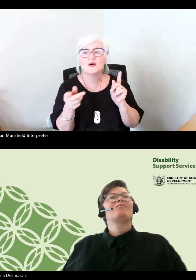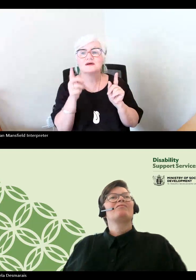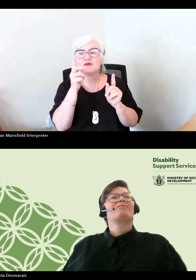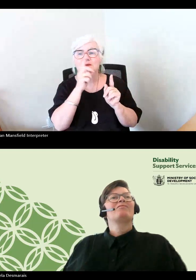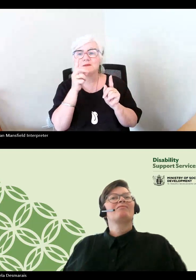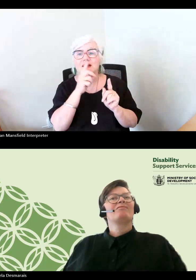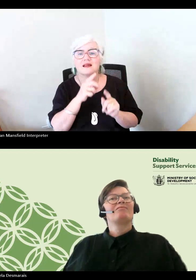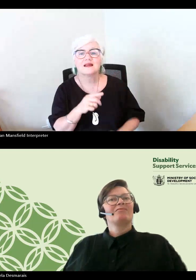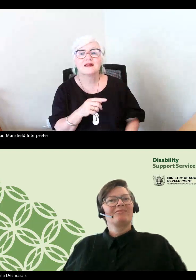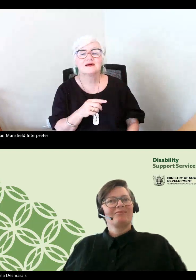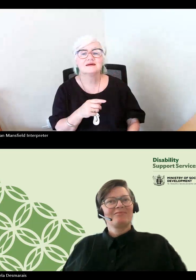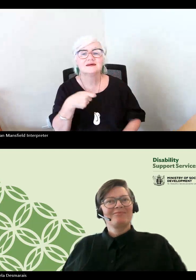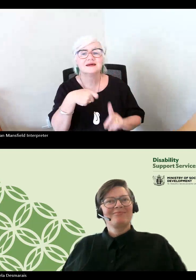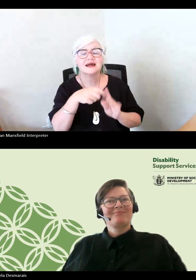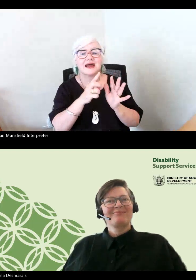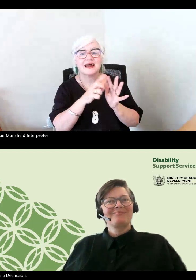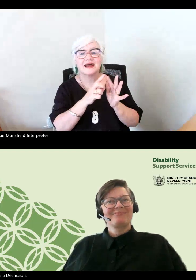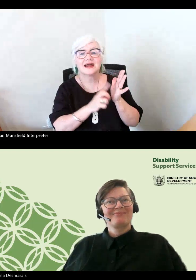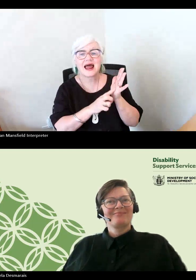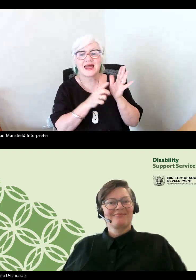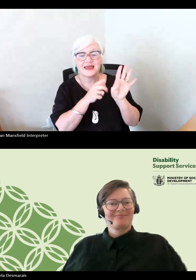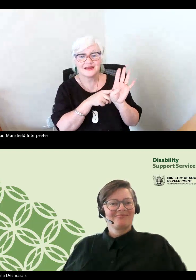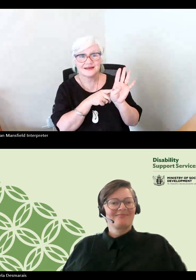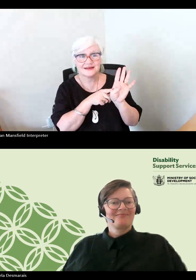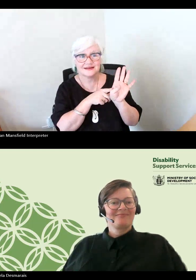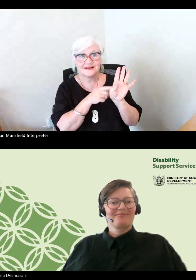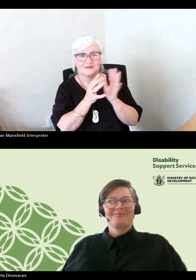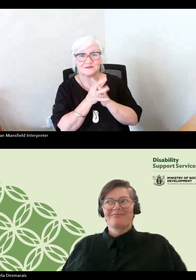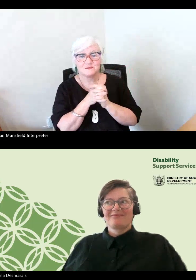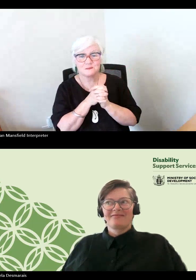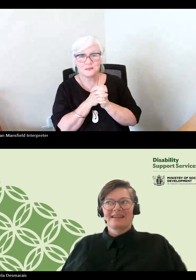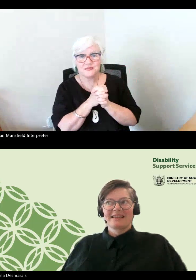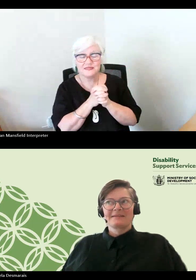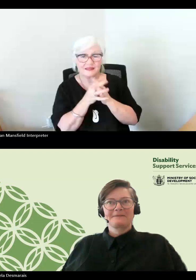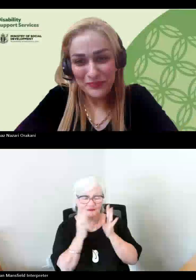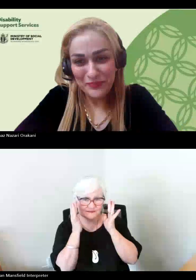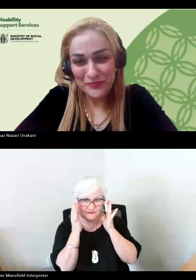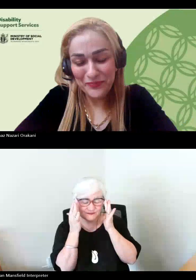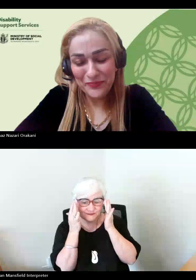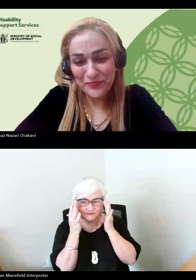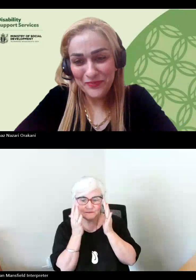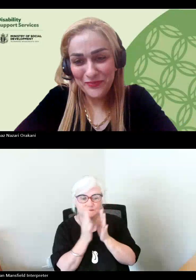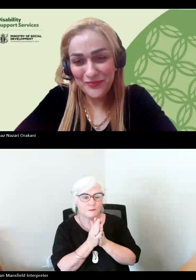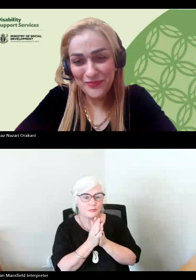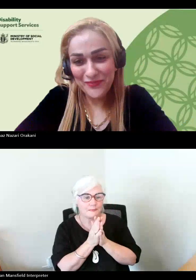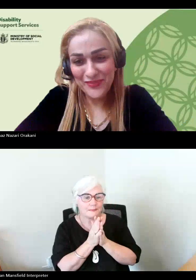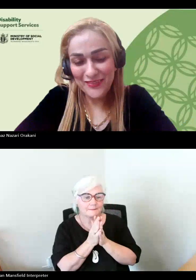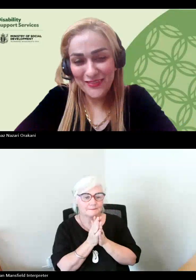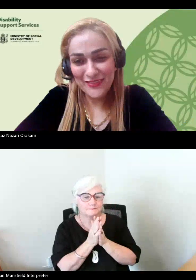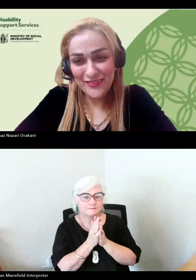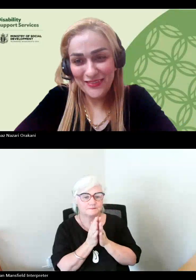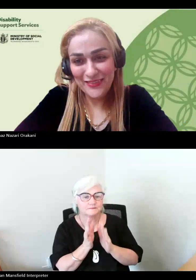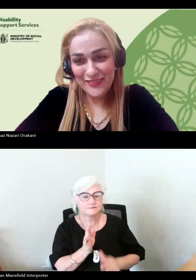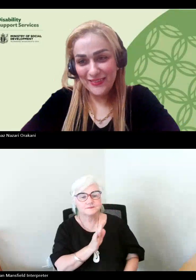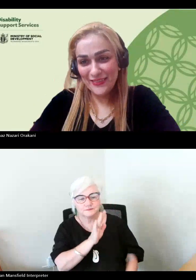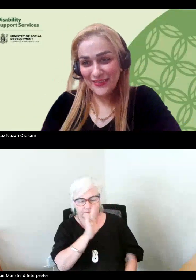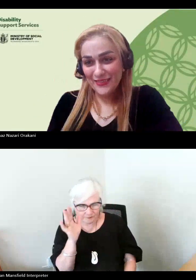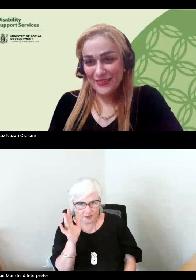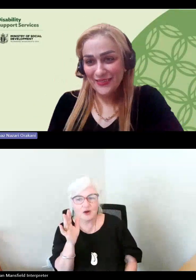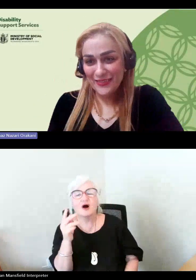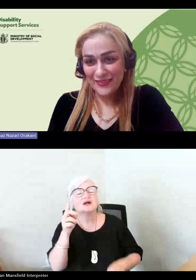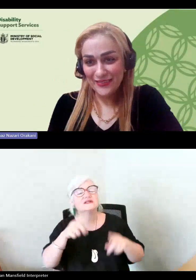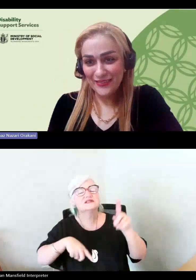[Kelly Woolston - Speaking] It's come in a multiple of ways. Obviously,